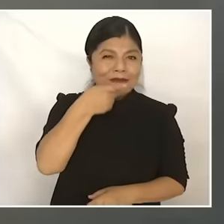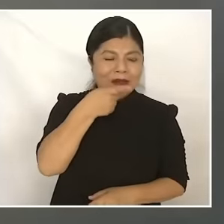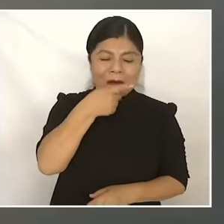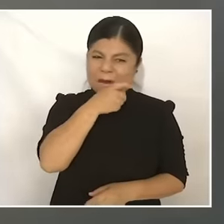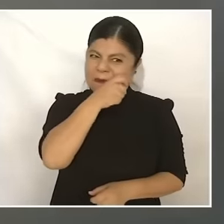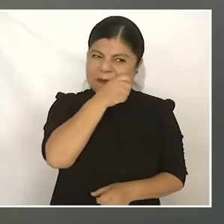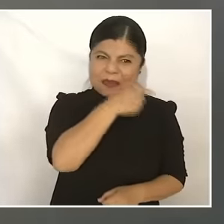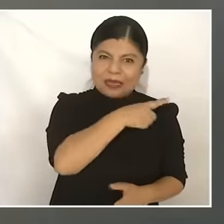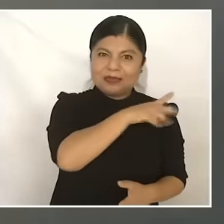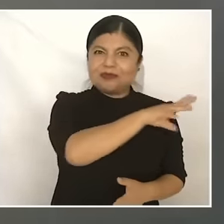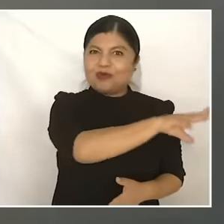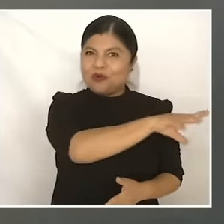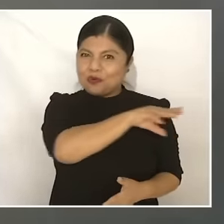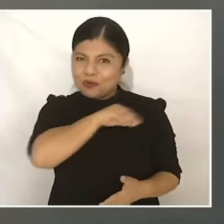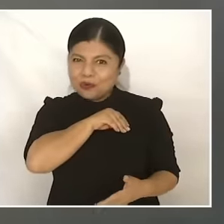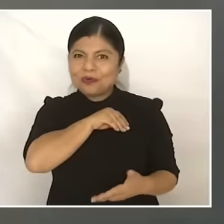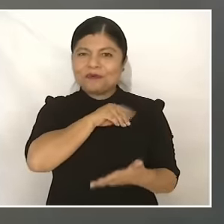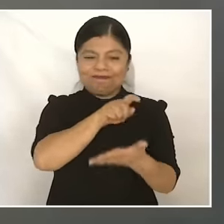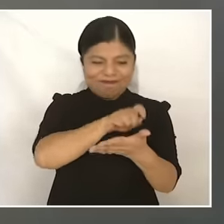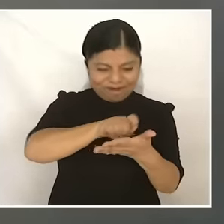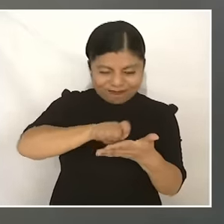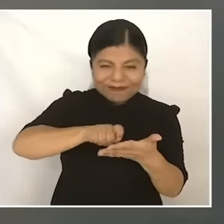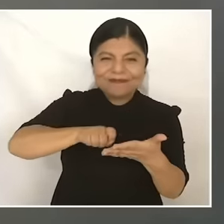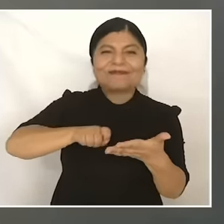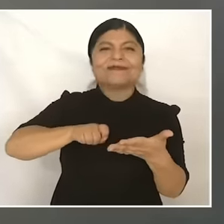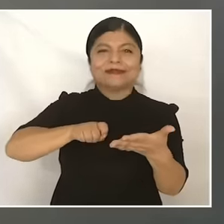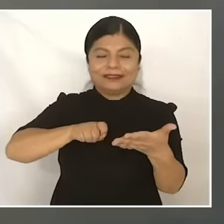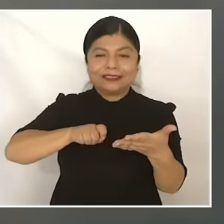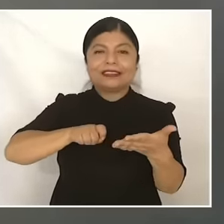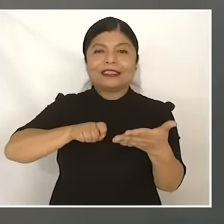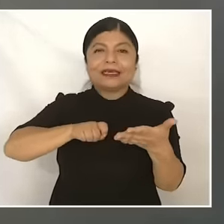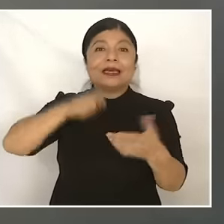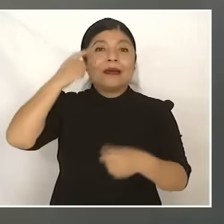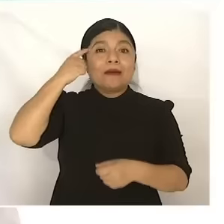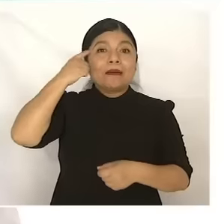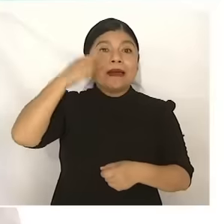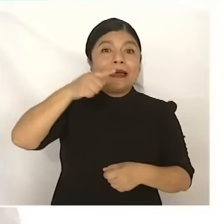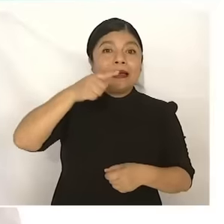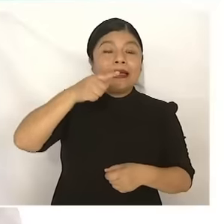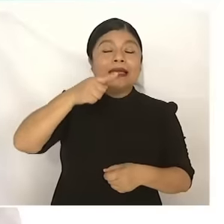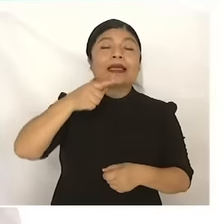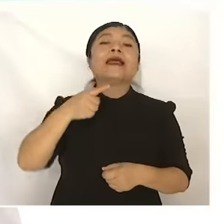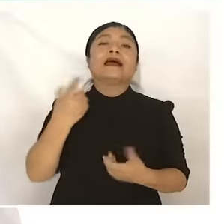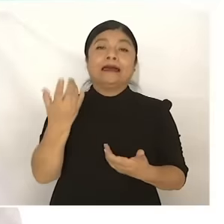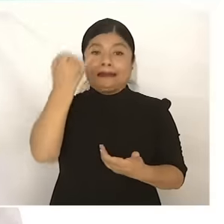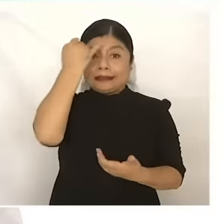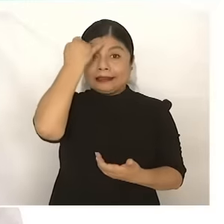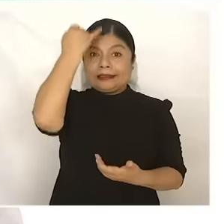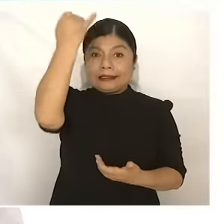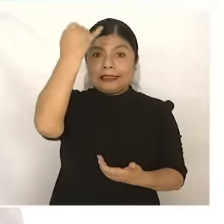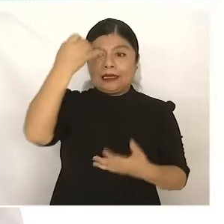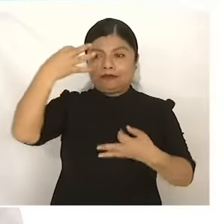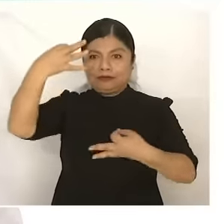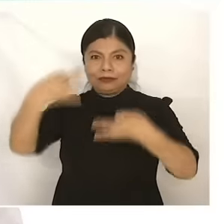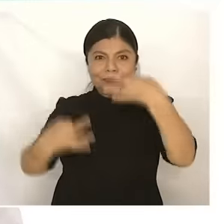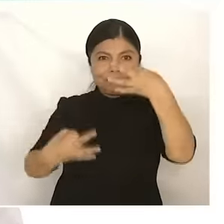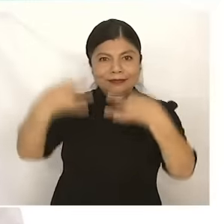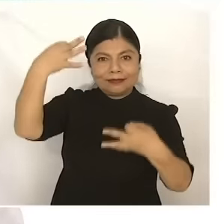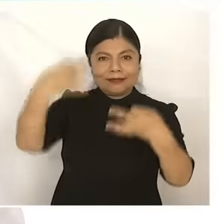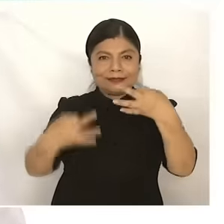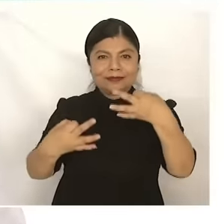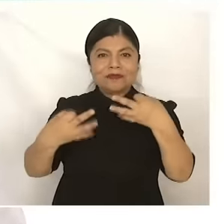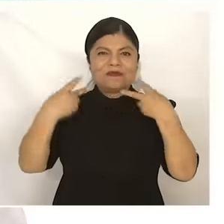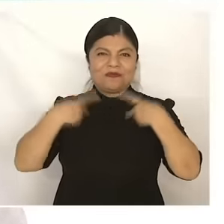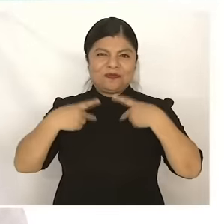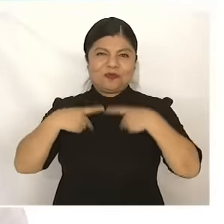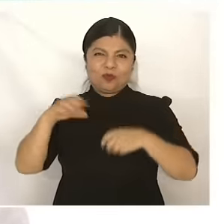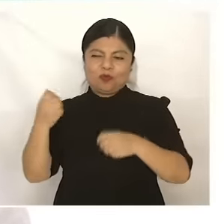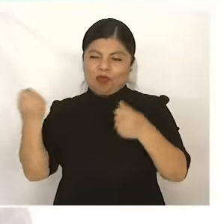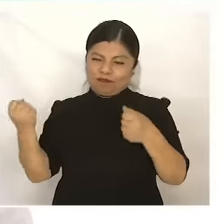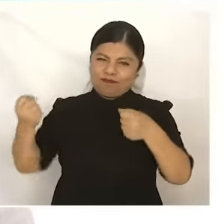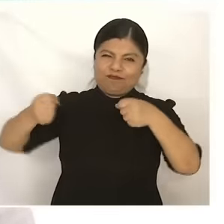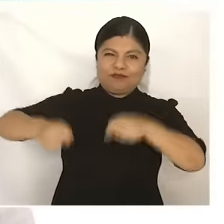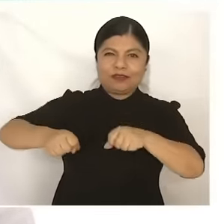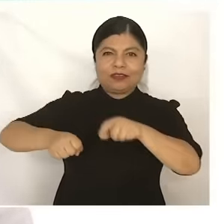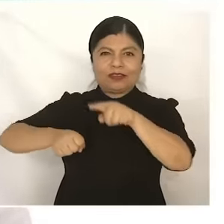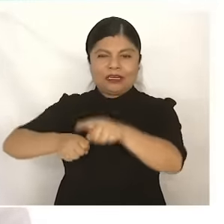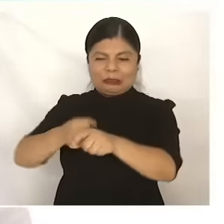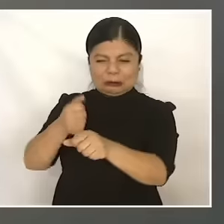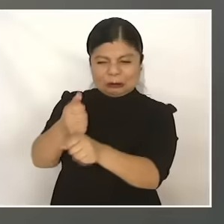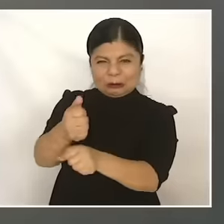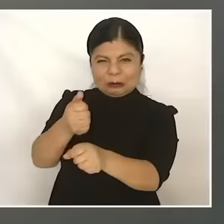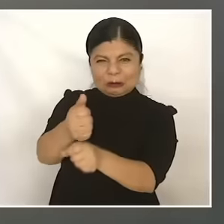that protect the weak from the abuses committed by the strong. That's it. our history That was the first